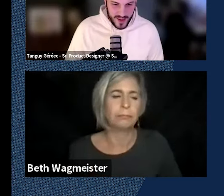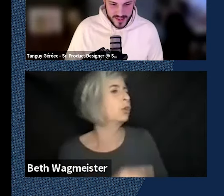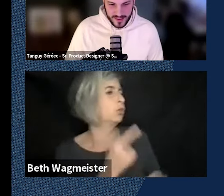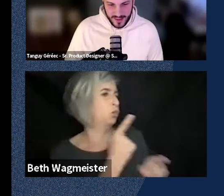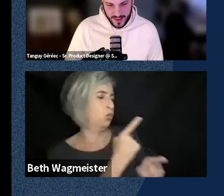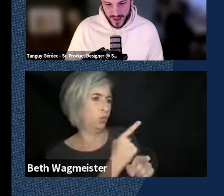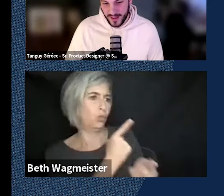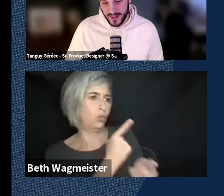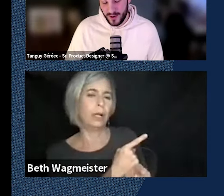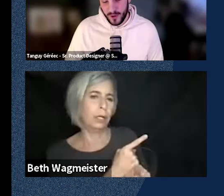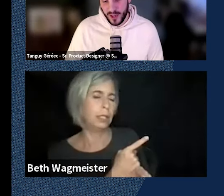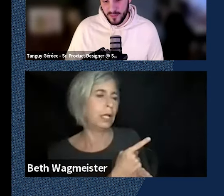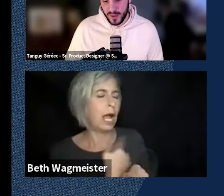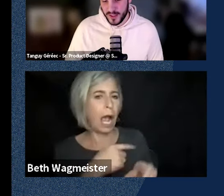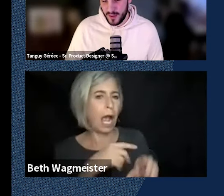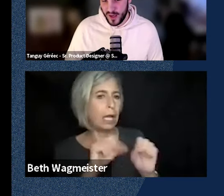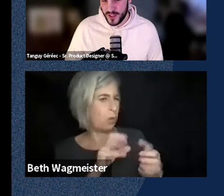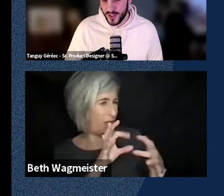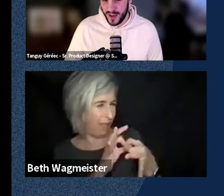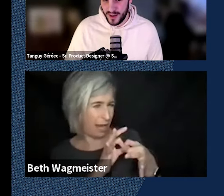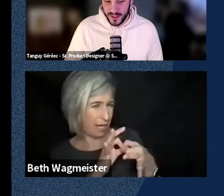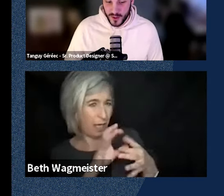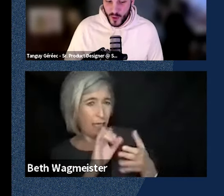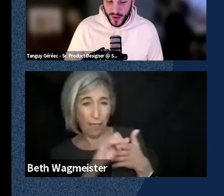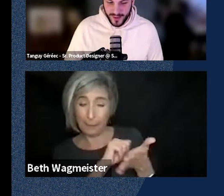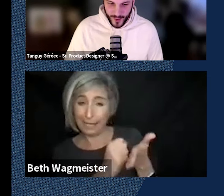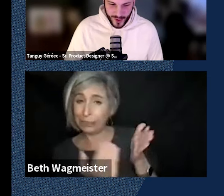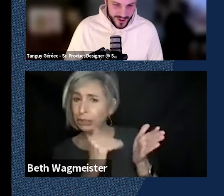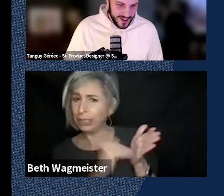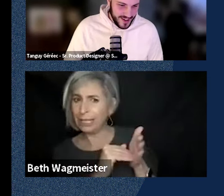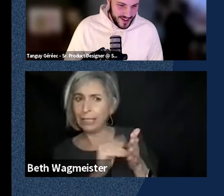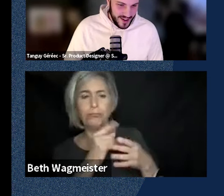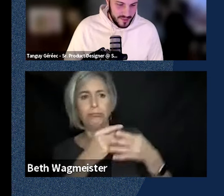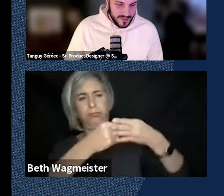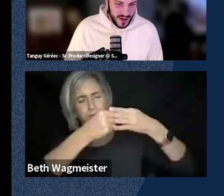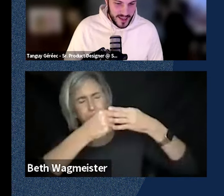And that's, I can kind of relate because that page, again, is quite long,